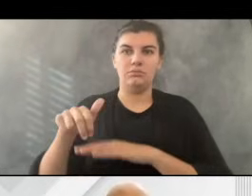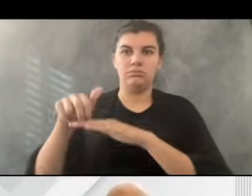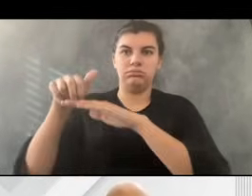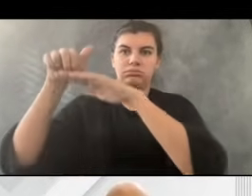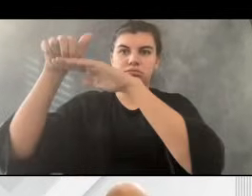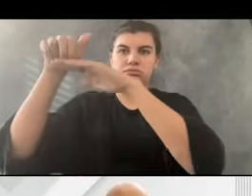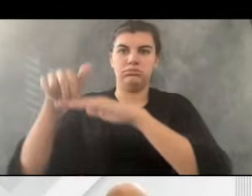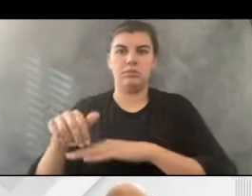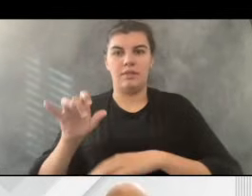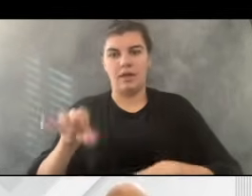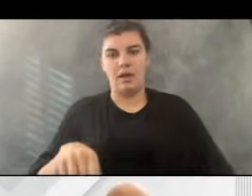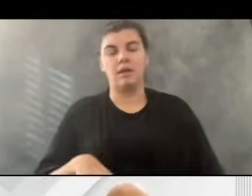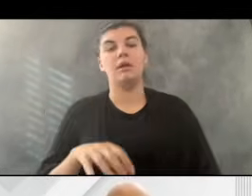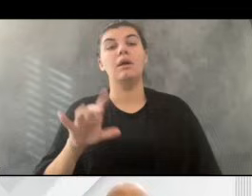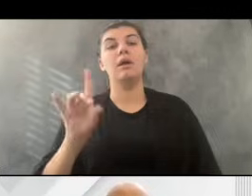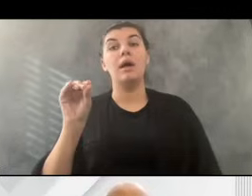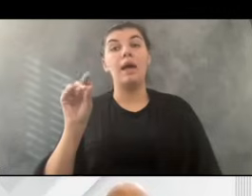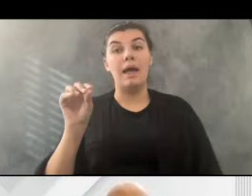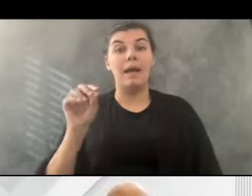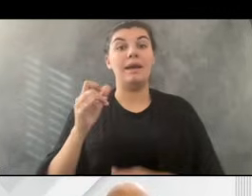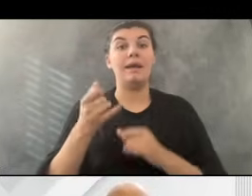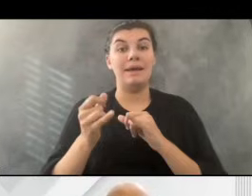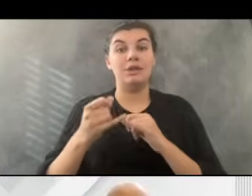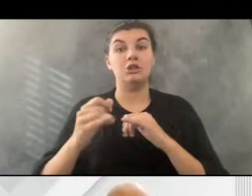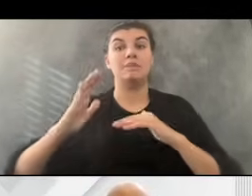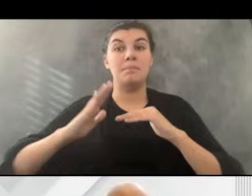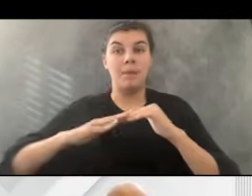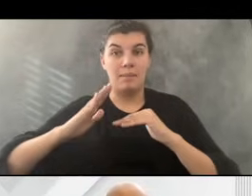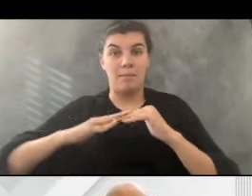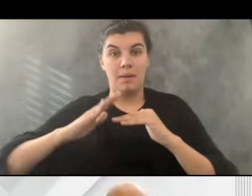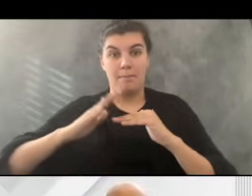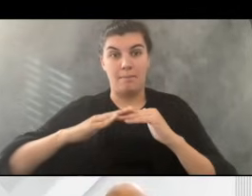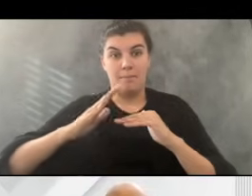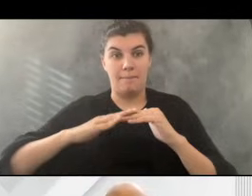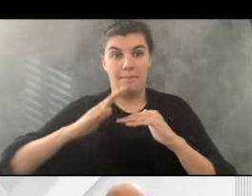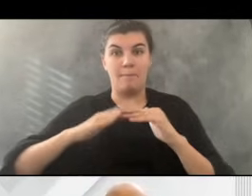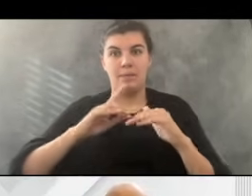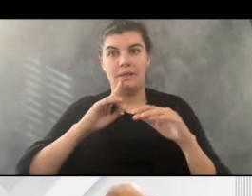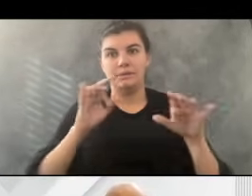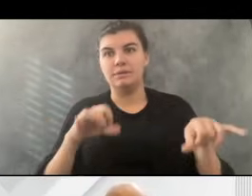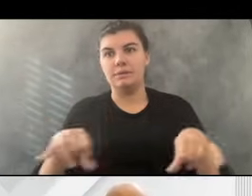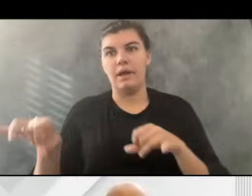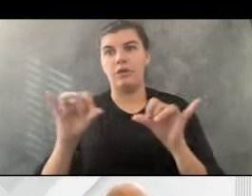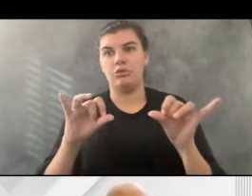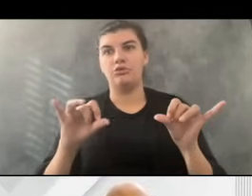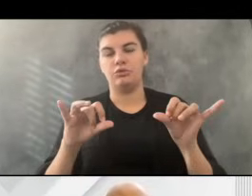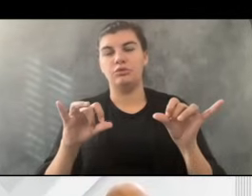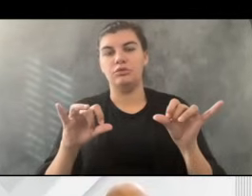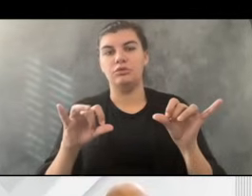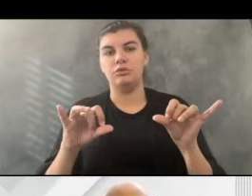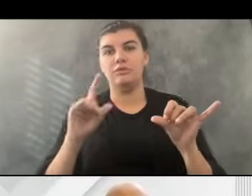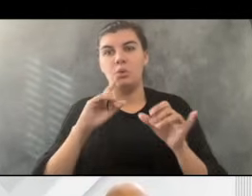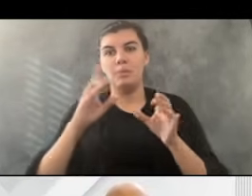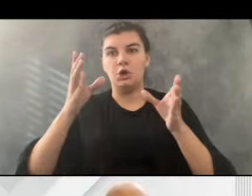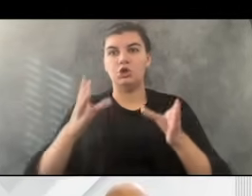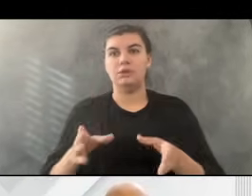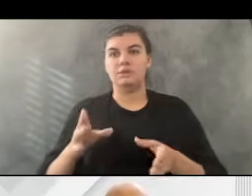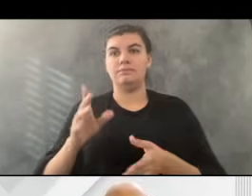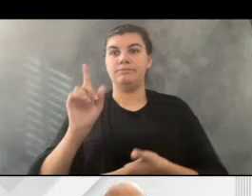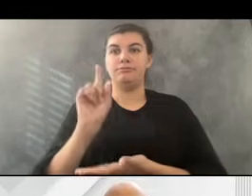The 80 inch minimum height is basically the standard height for a standing person. Now a lot of